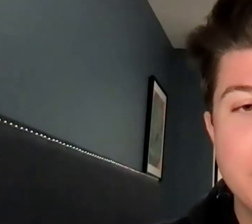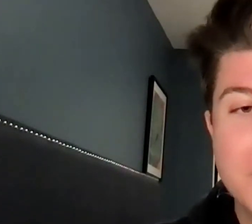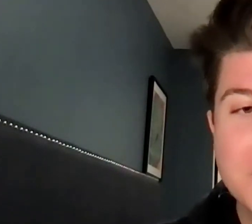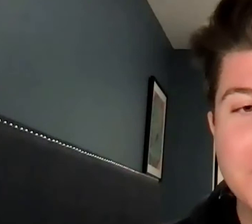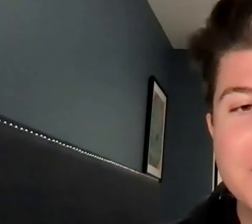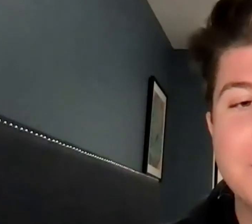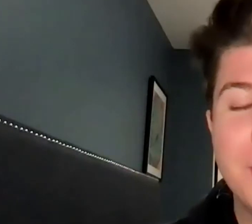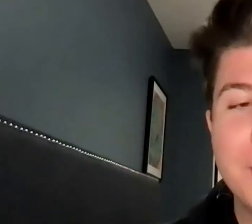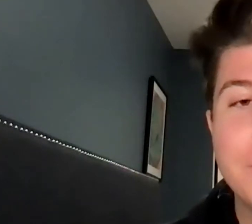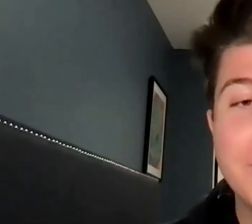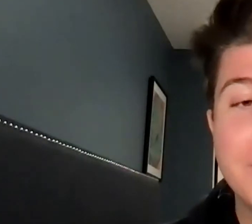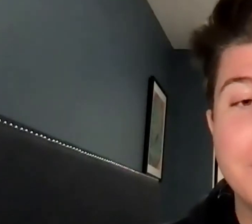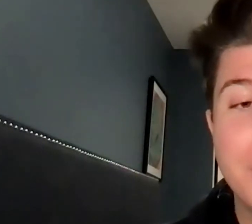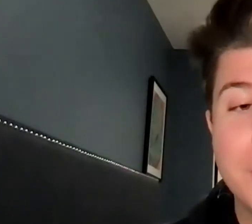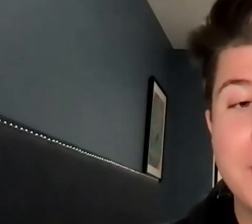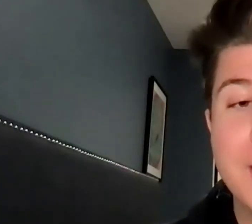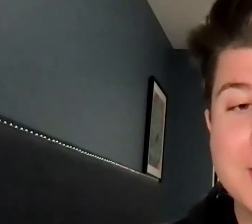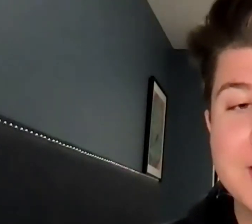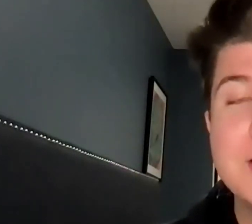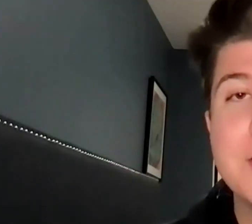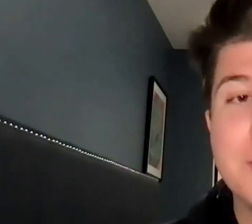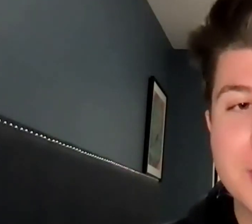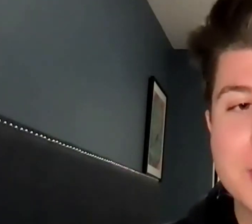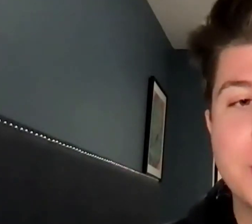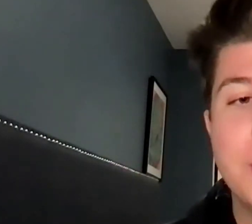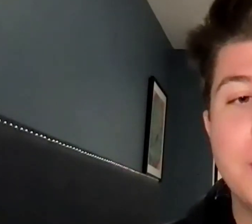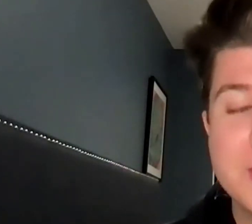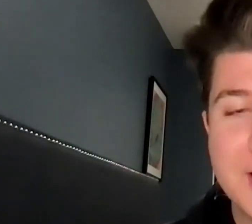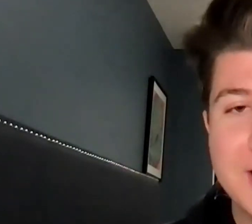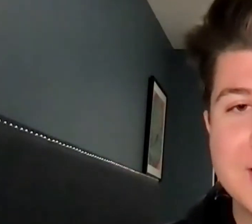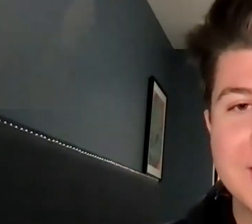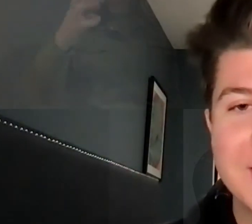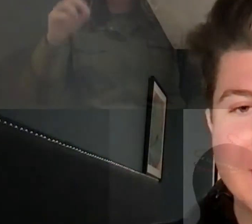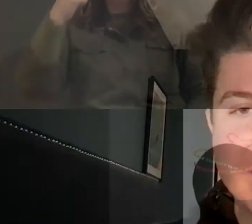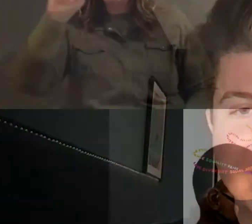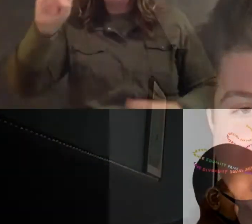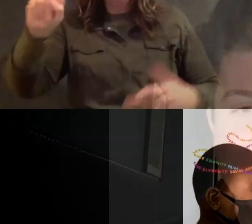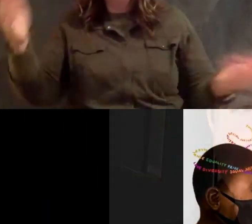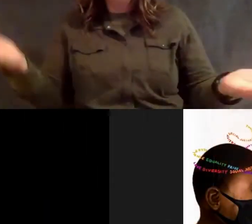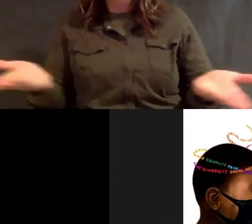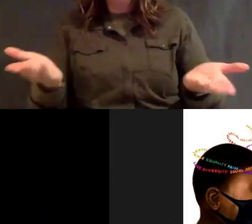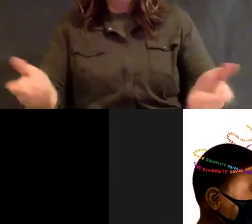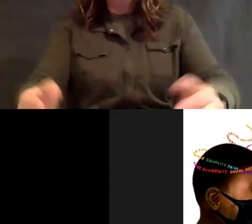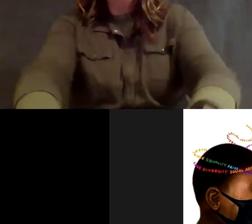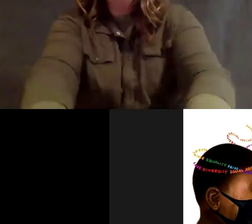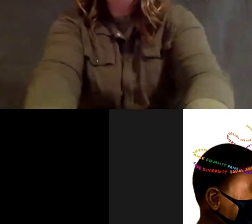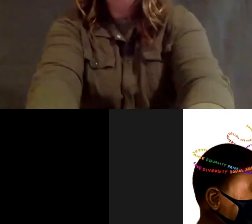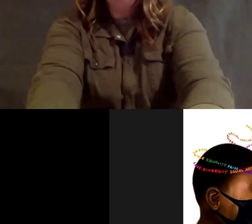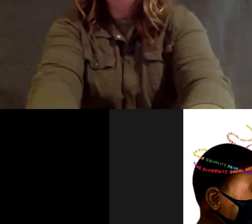please join us in welcome welcoming leslie to the virtual stage well hello